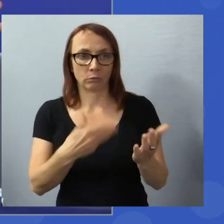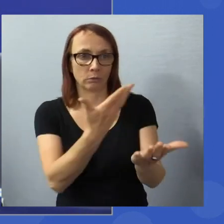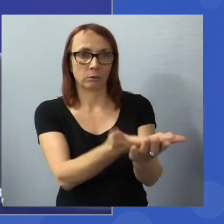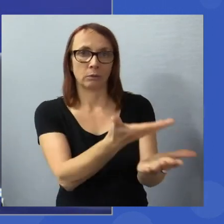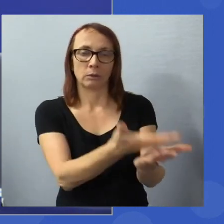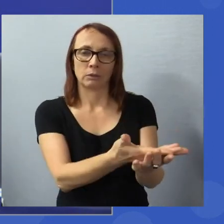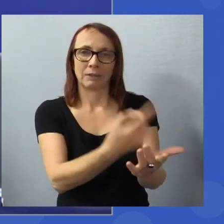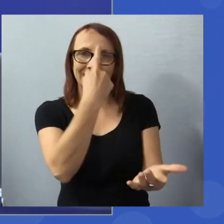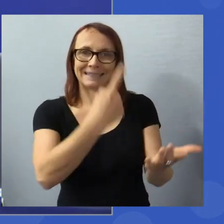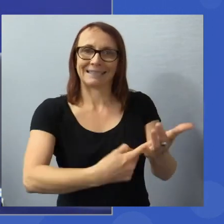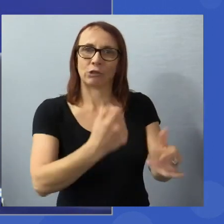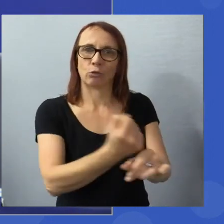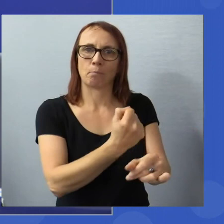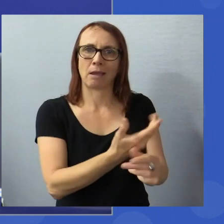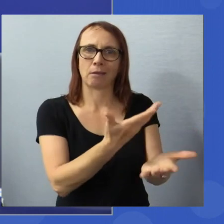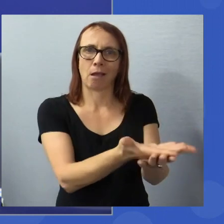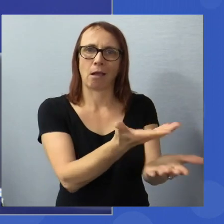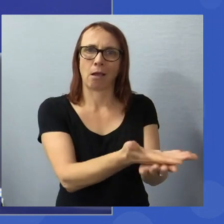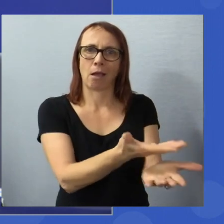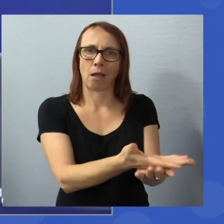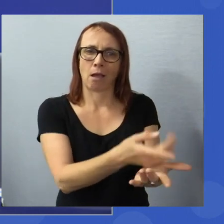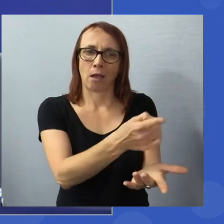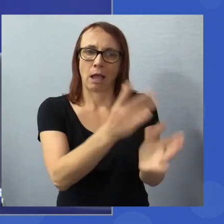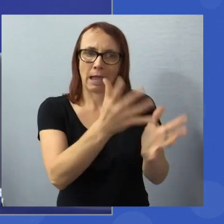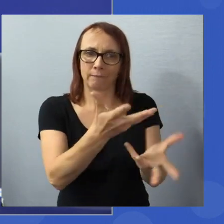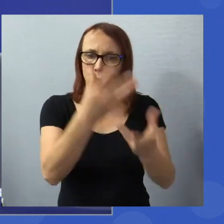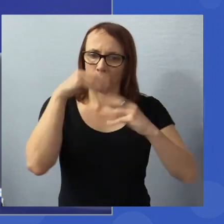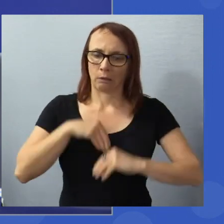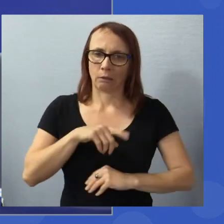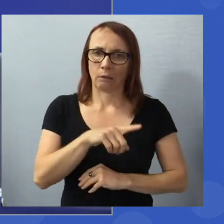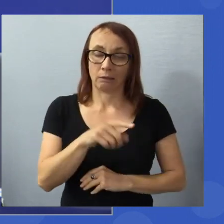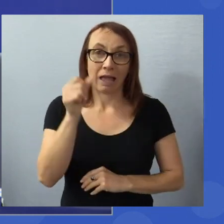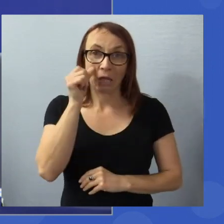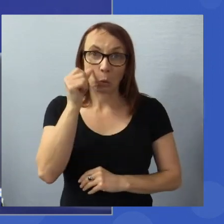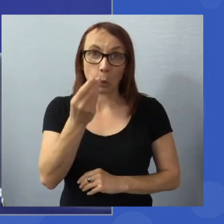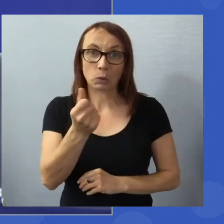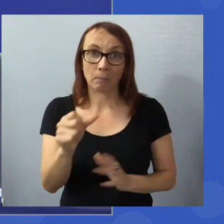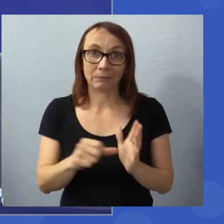consider fully the hard choices that you know need to be build need to be made in